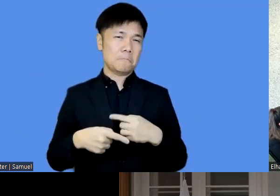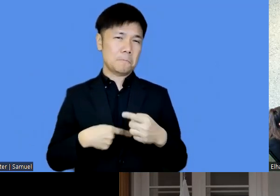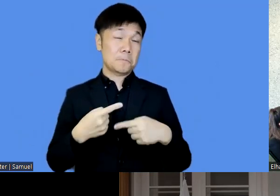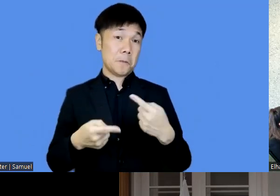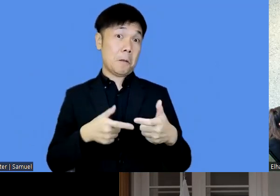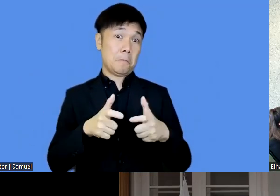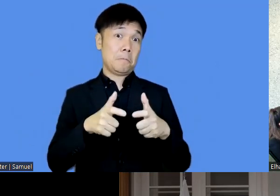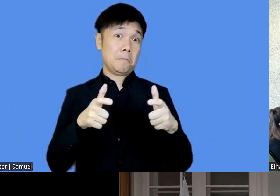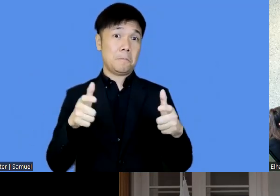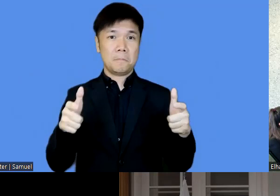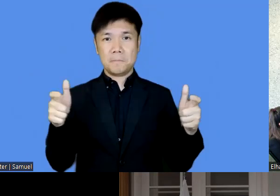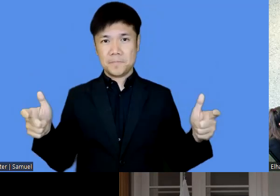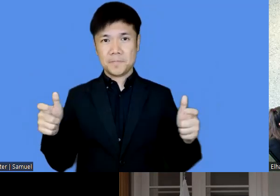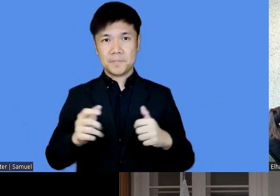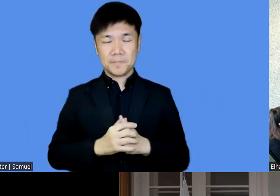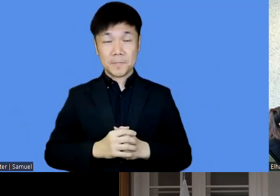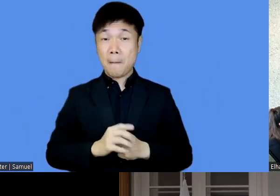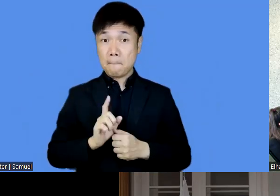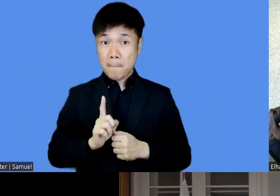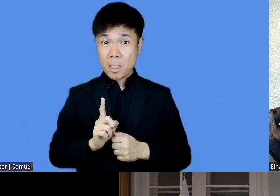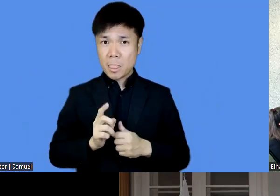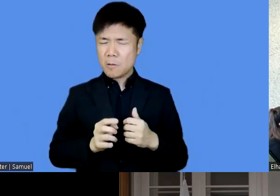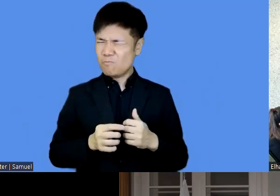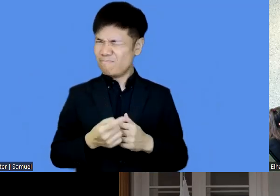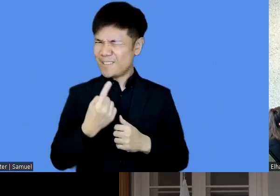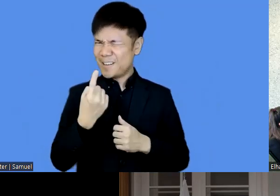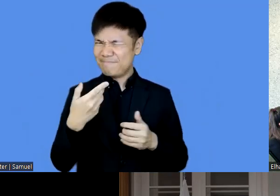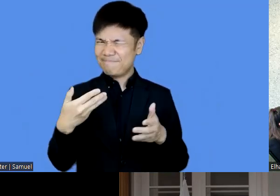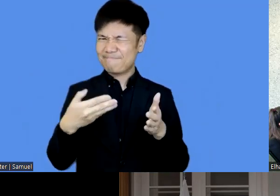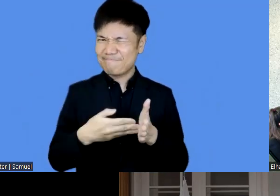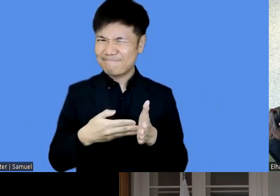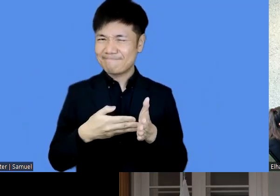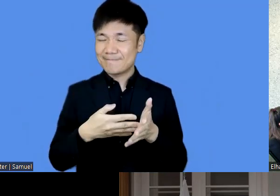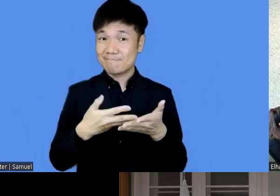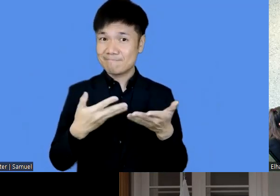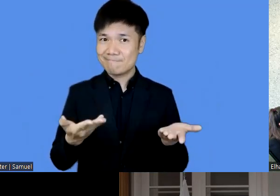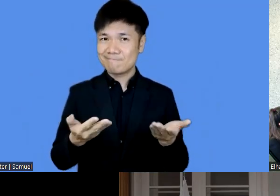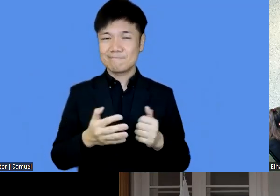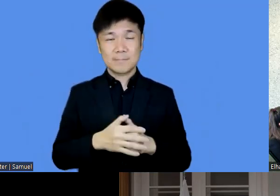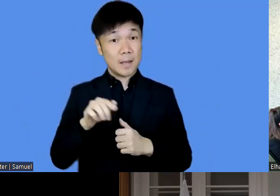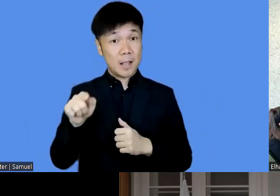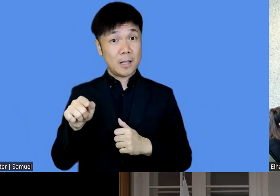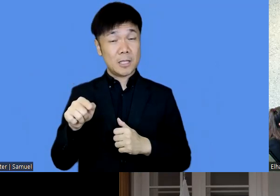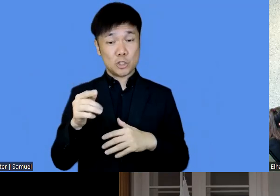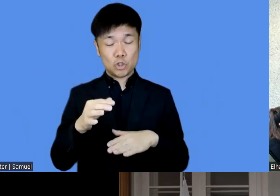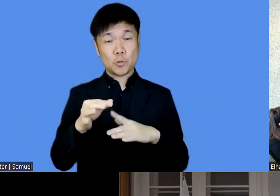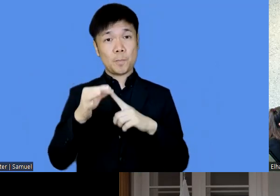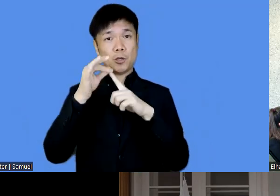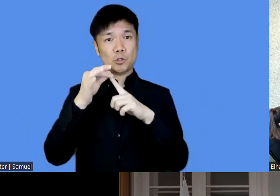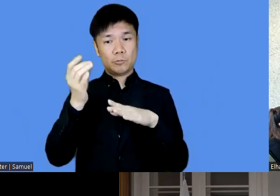The problem is a bit that it's news now but the Special Rapporteur will not take' second